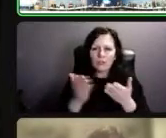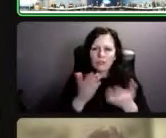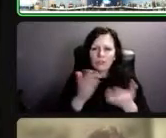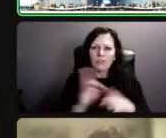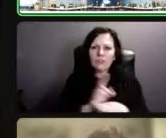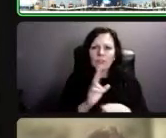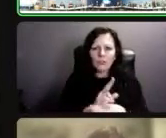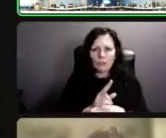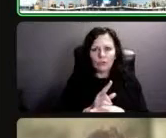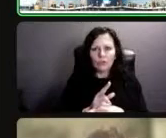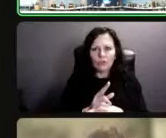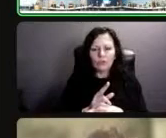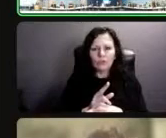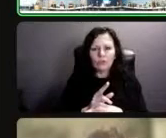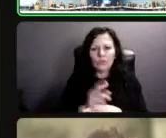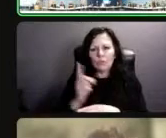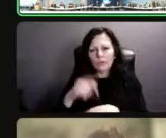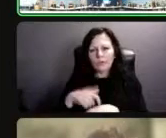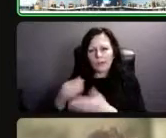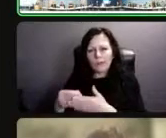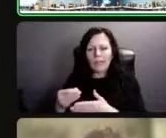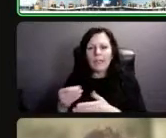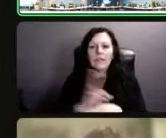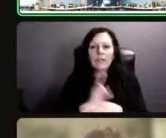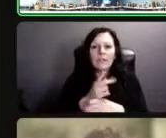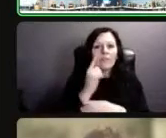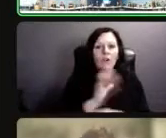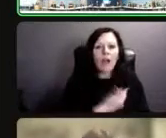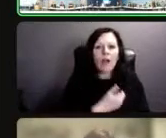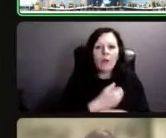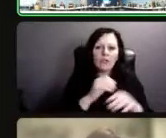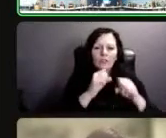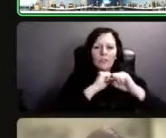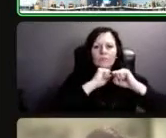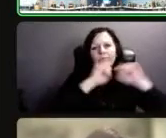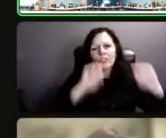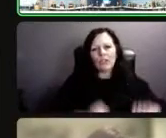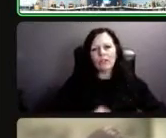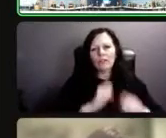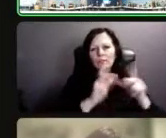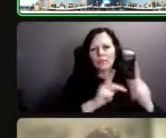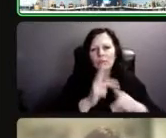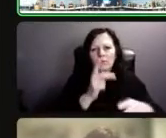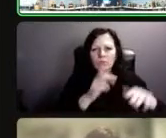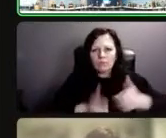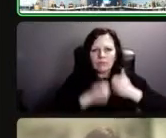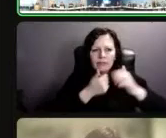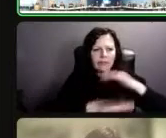OUR HOMELESS CHEN WE CURRENTLY